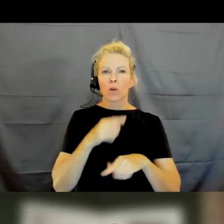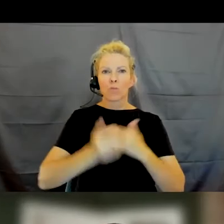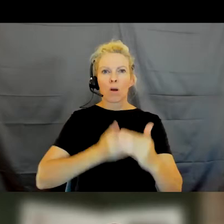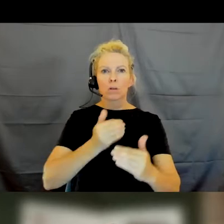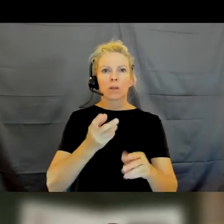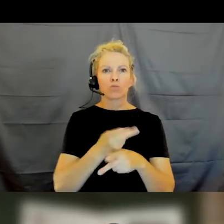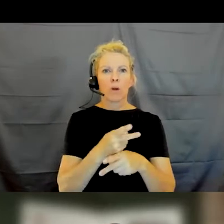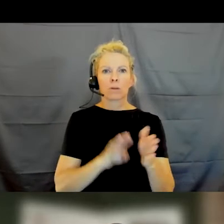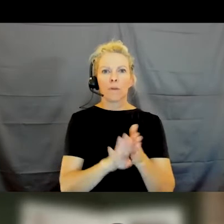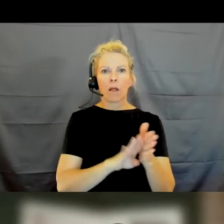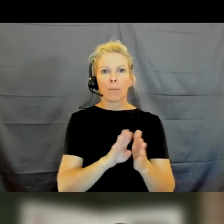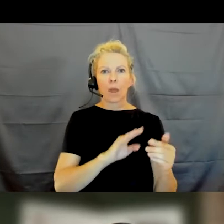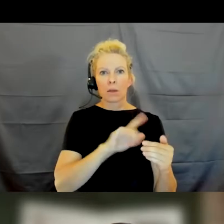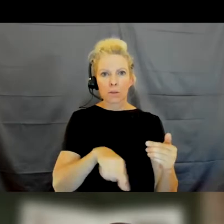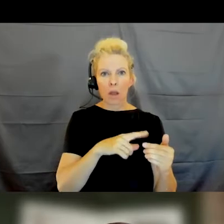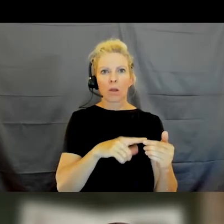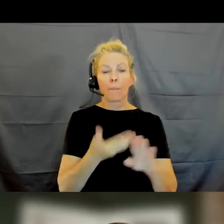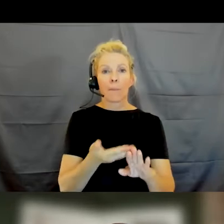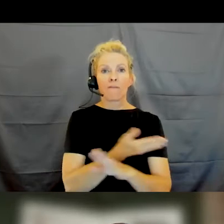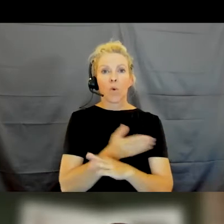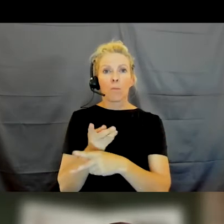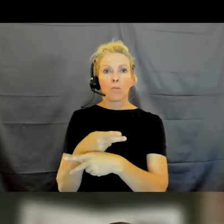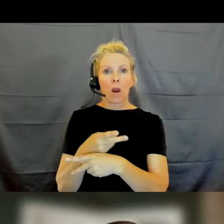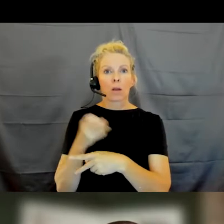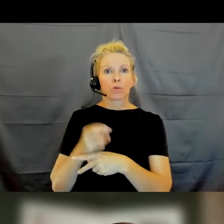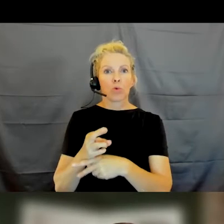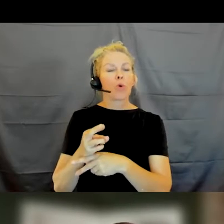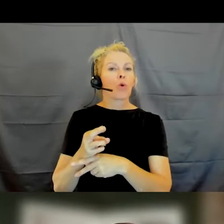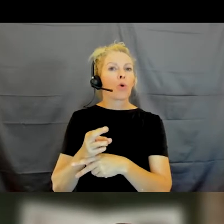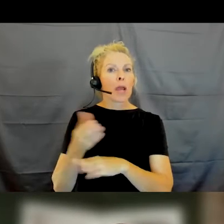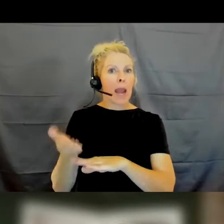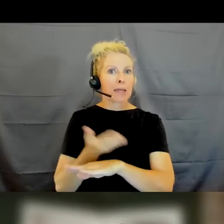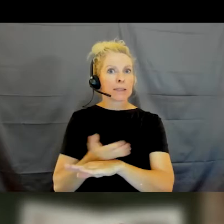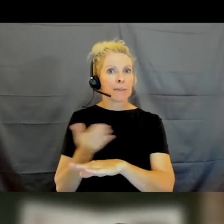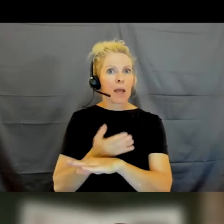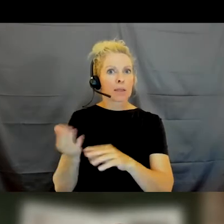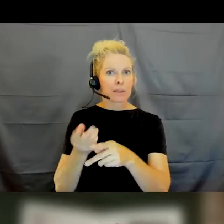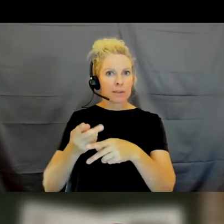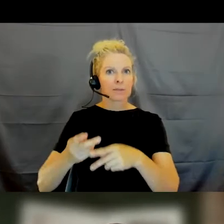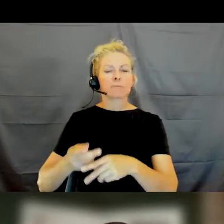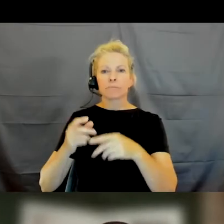before your product or enhancements get to production. We are trying to catch things early,